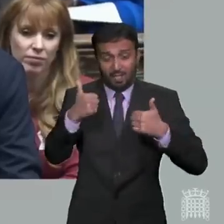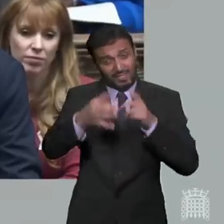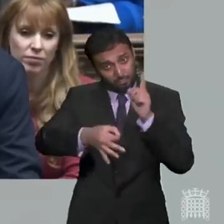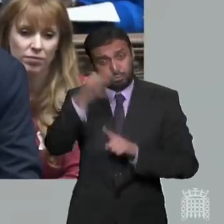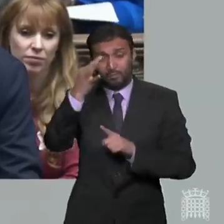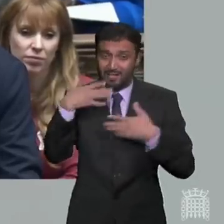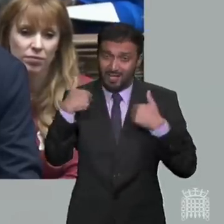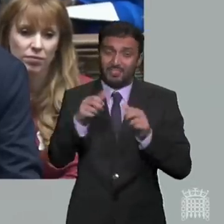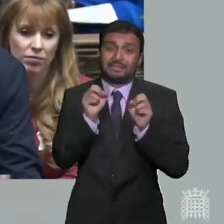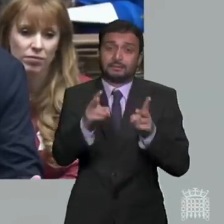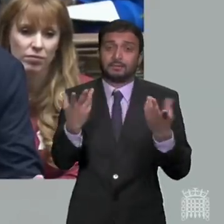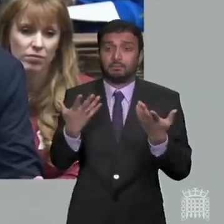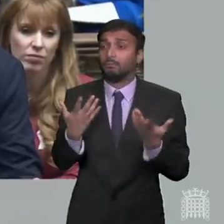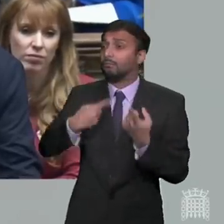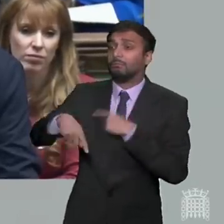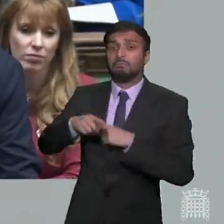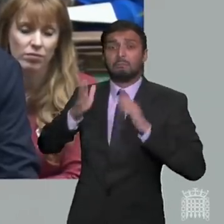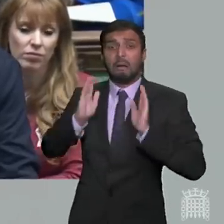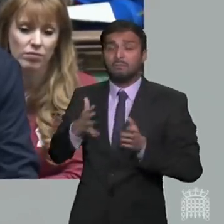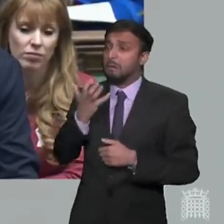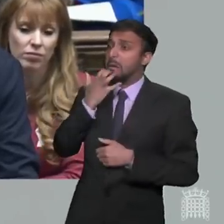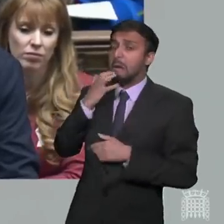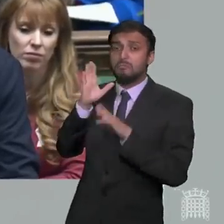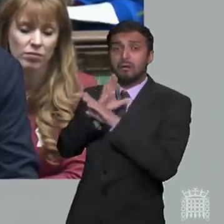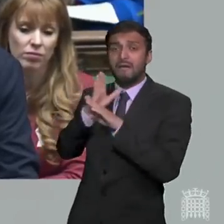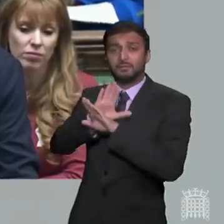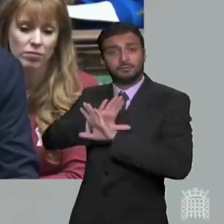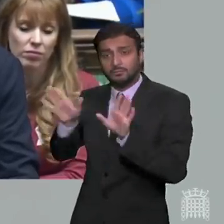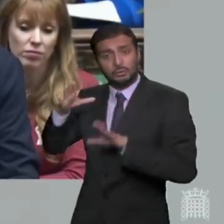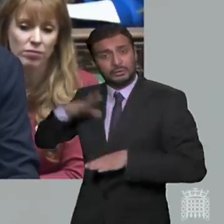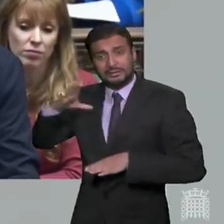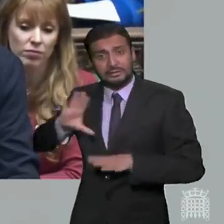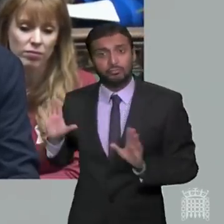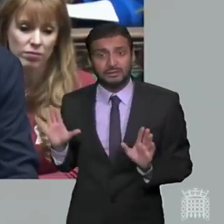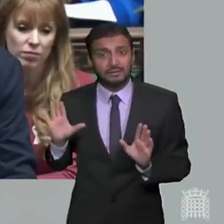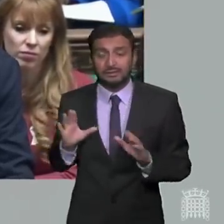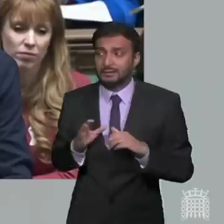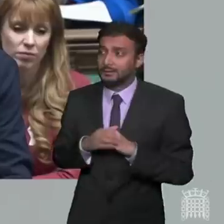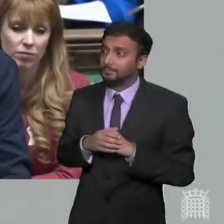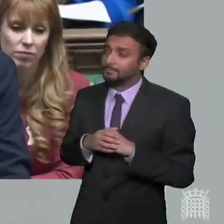The Prime Minister also hands Shell 90p for every £1 that it spends on drilling, so it